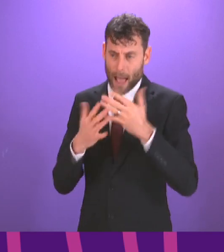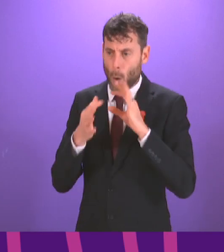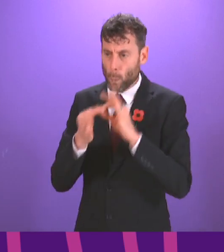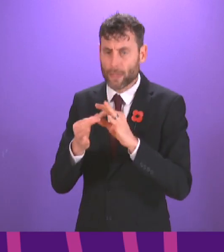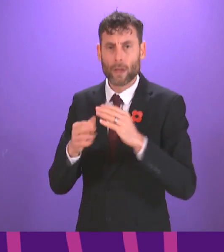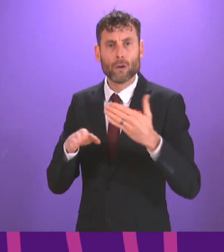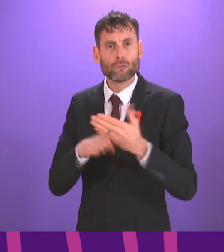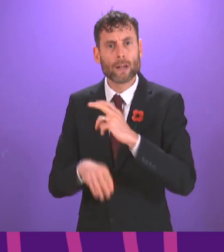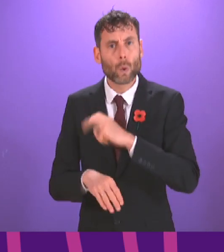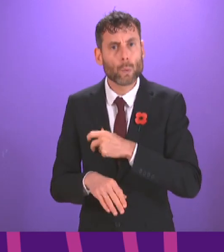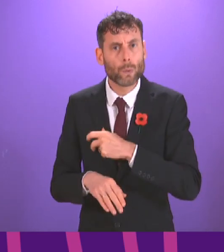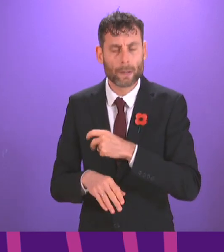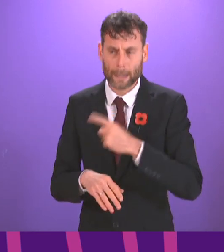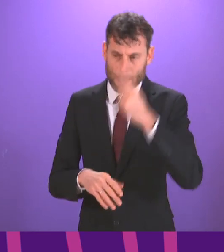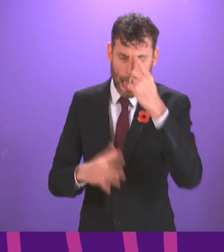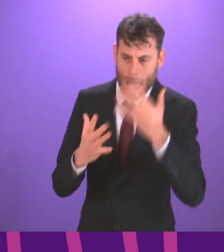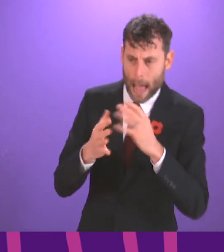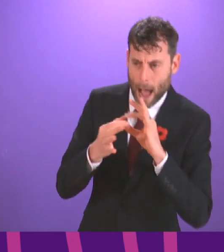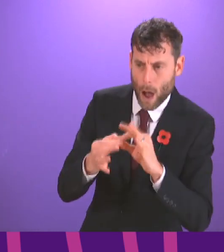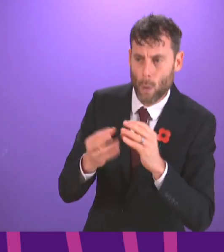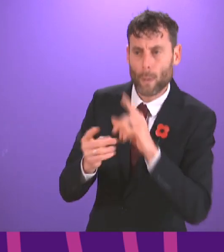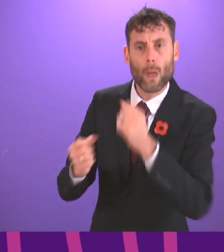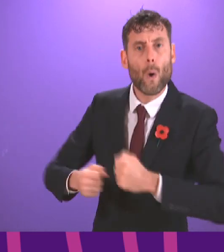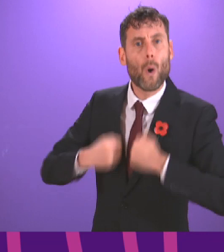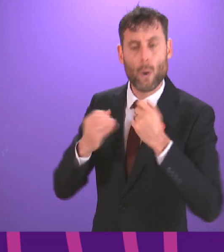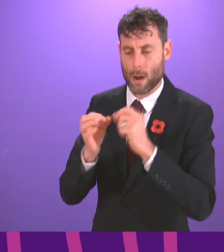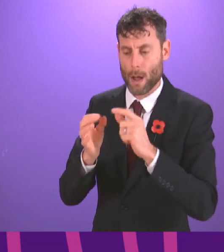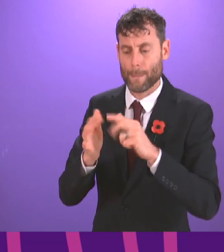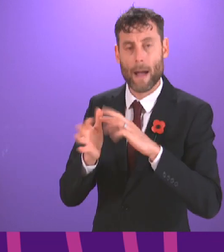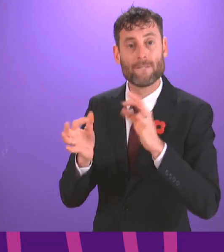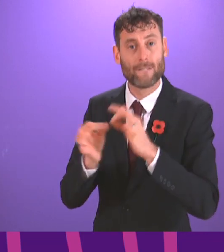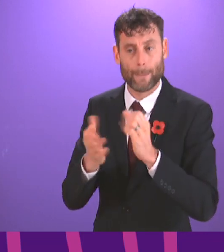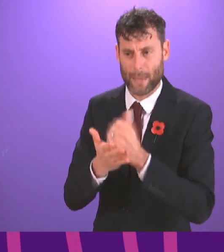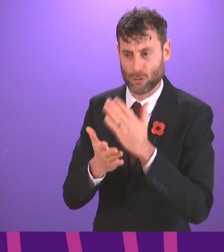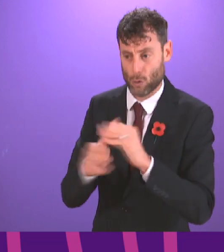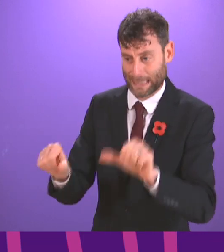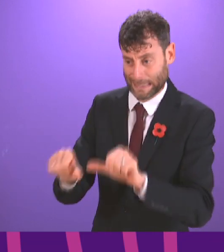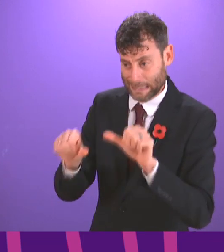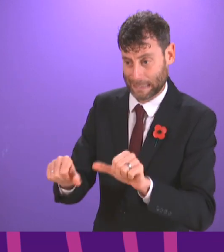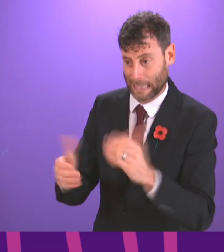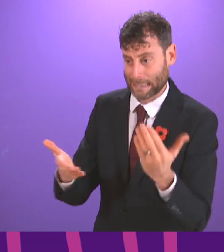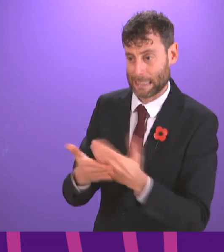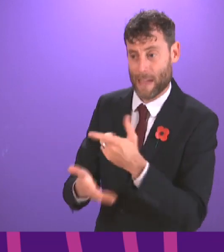have worked even harder—and with the owners at BiFab to try to secure it. We have invested